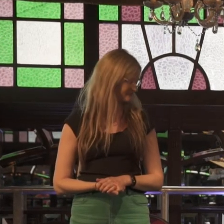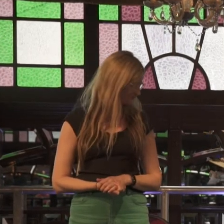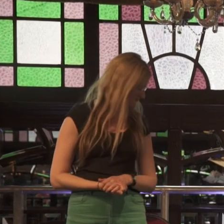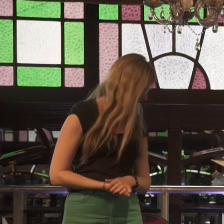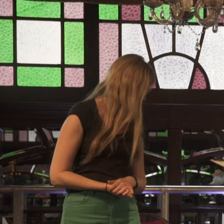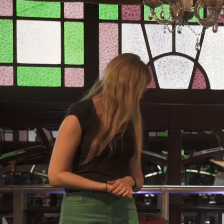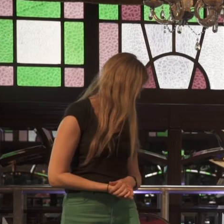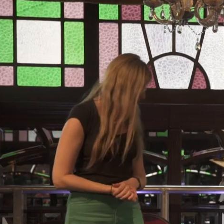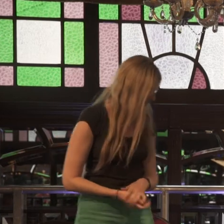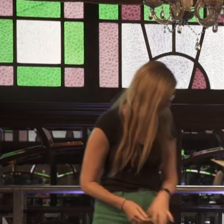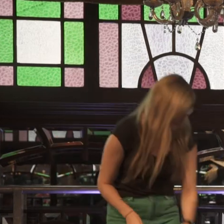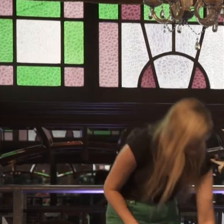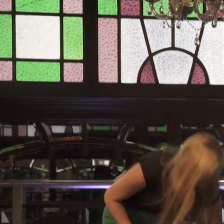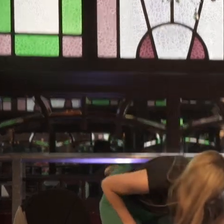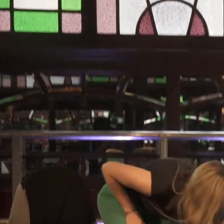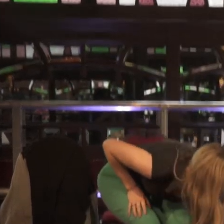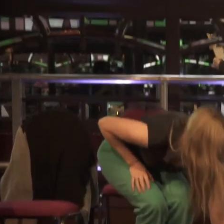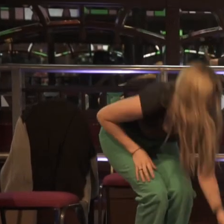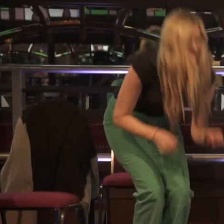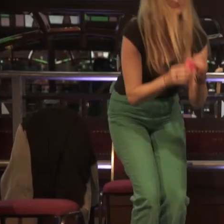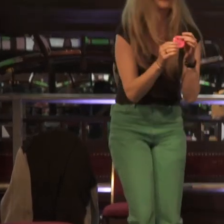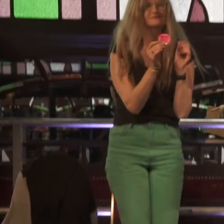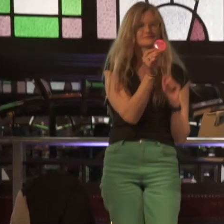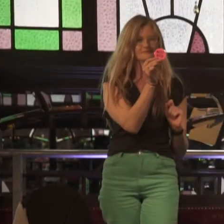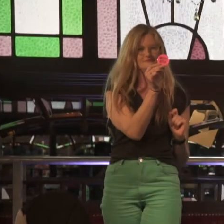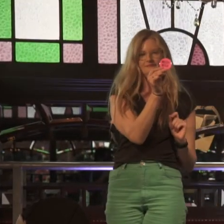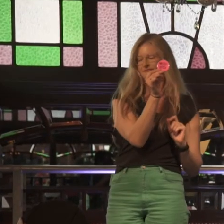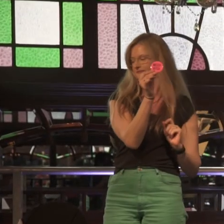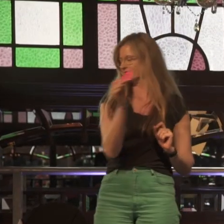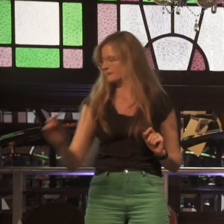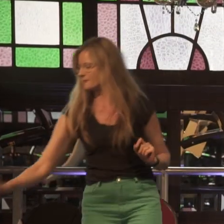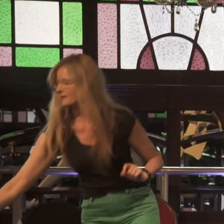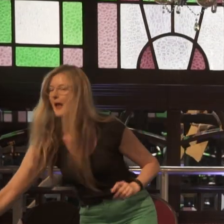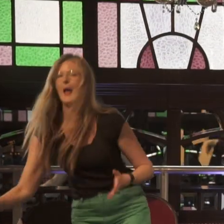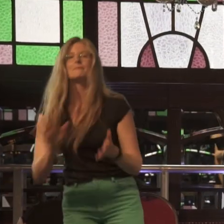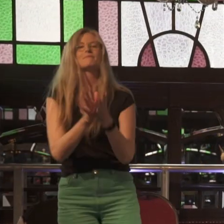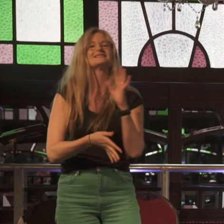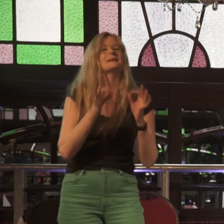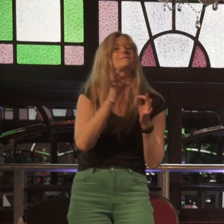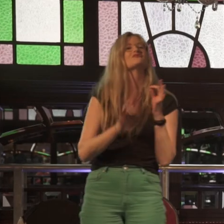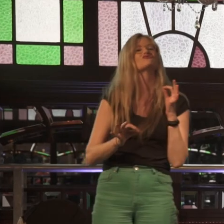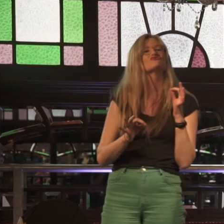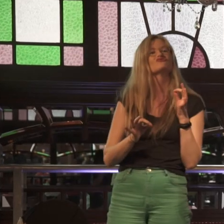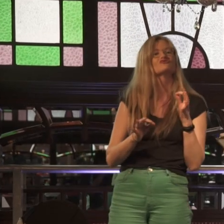Oh no, my Messy Bitch thing fell off. This is Messy Bitch, from The Dan Daw Show,